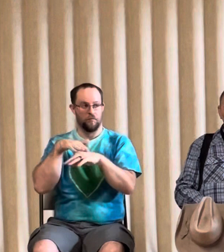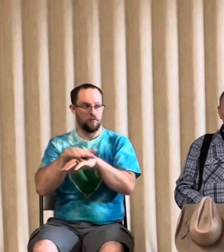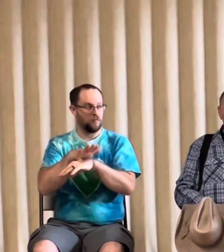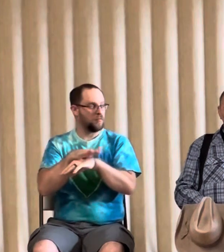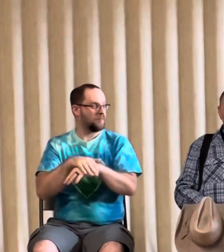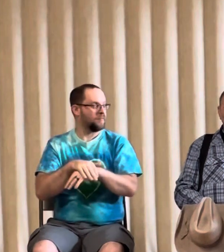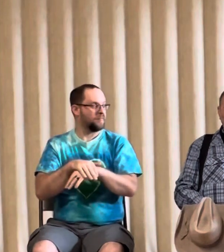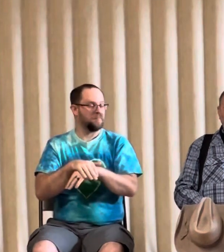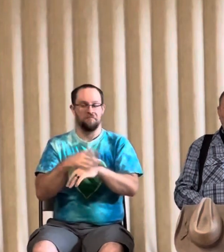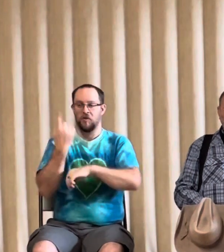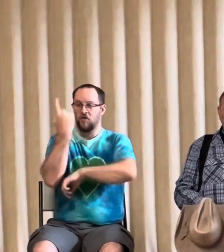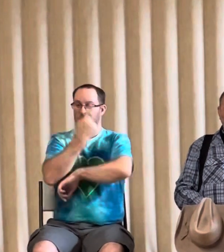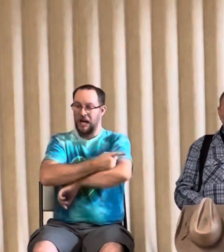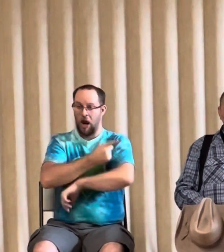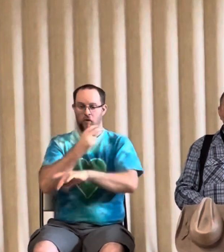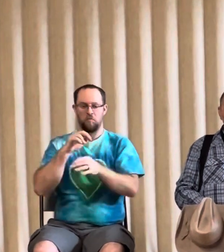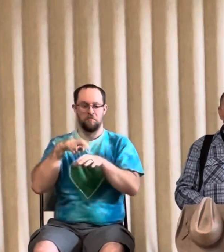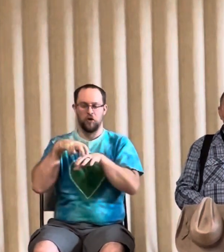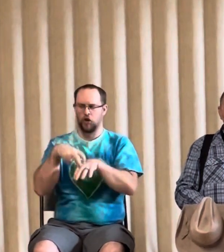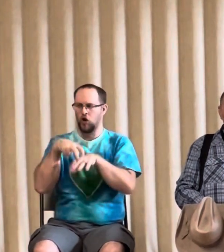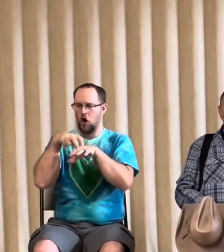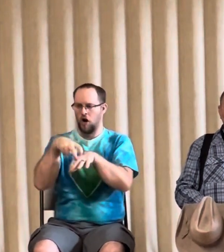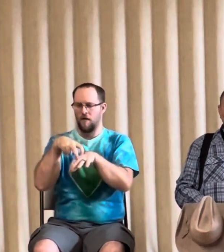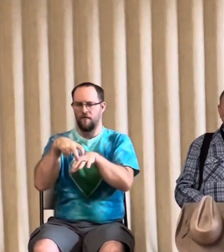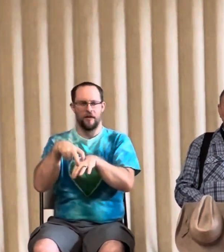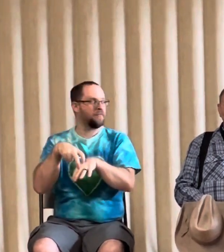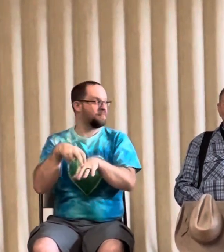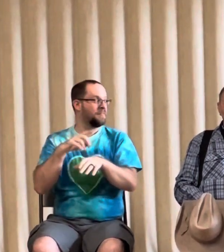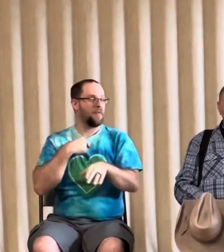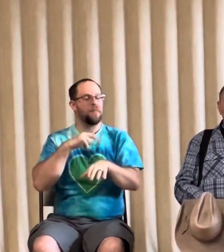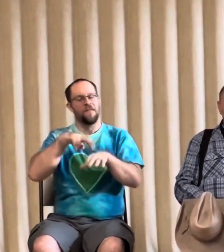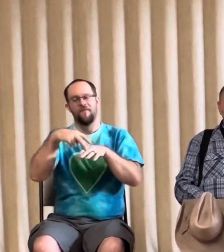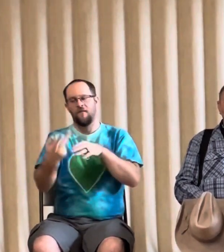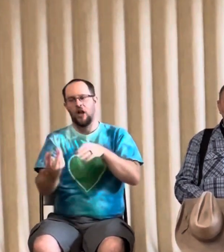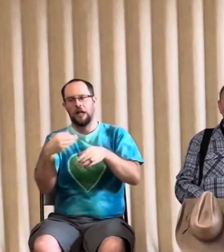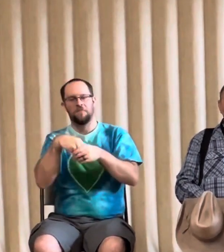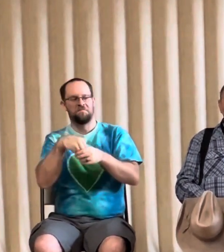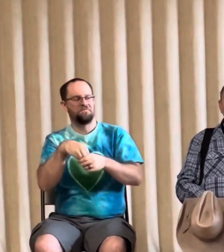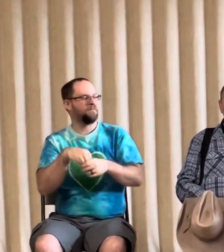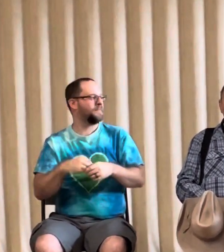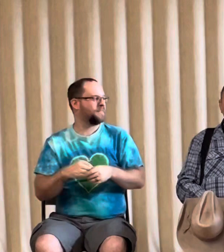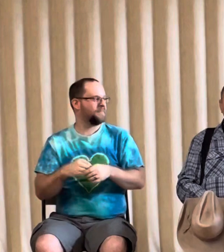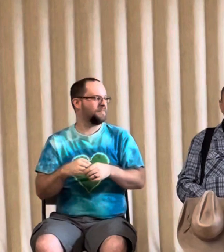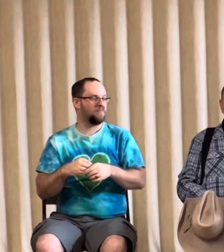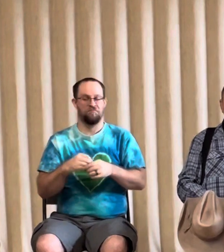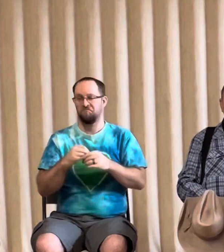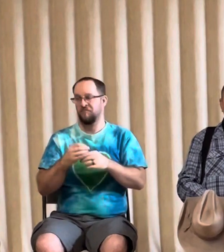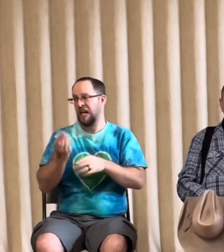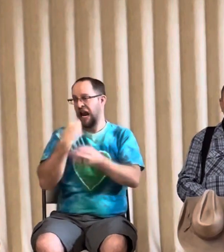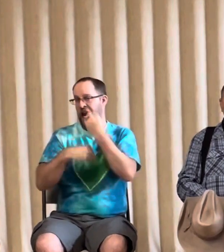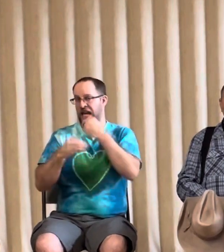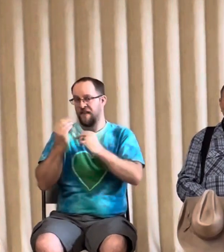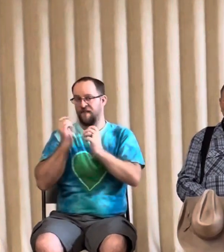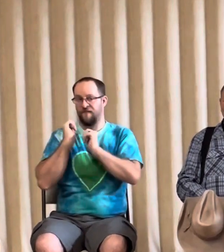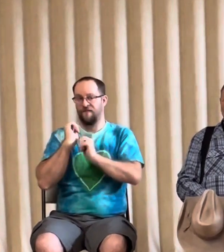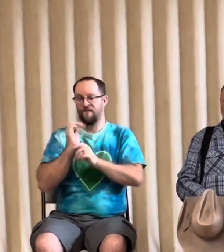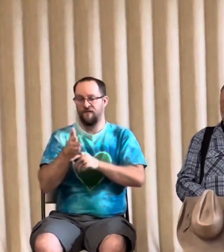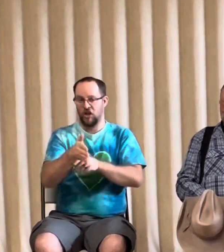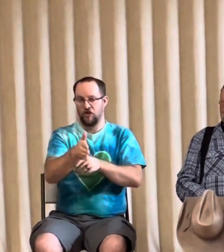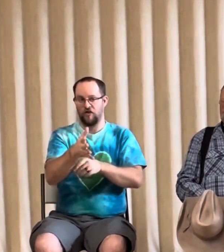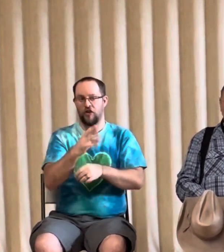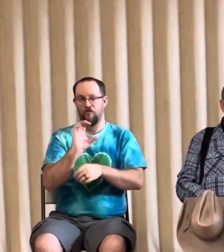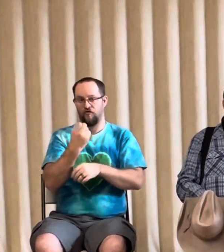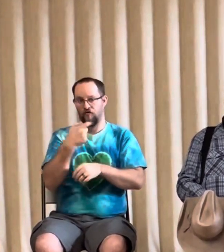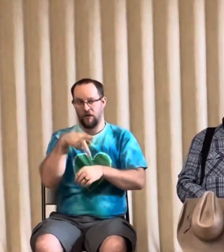"In the daytime we surfed (that would be me falling in), ate fish and chips, and had a sand